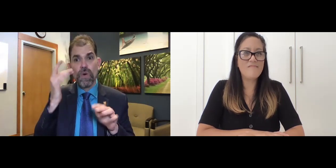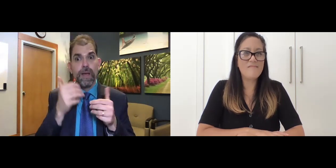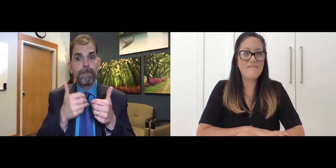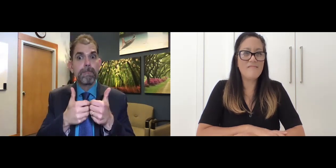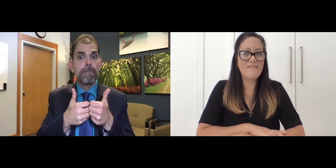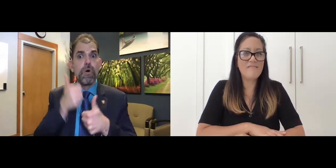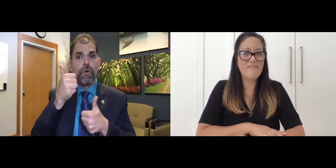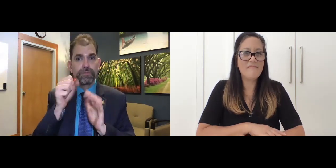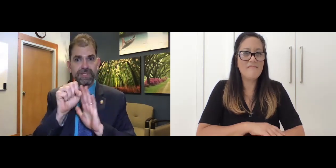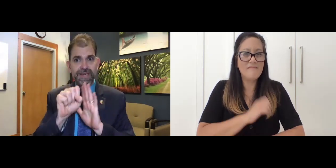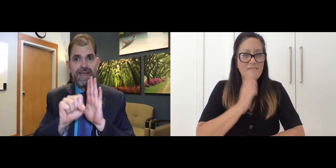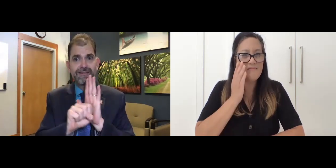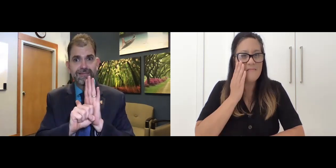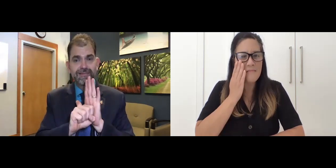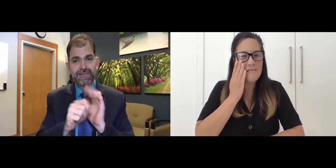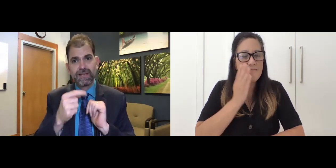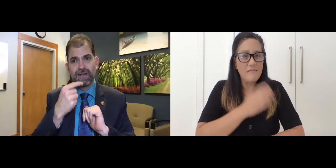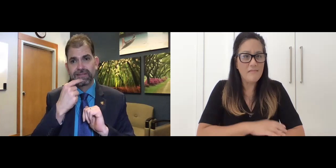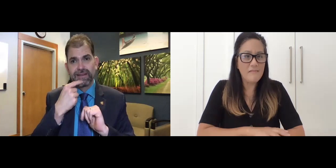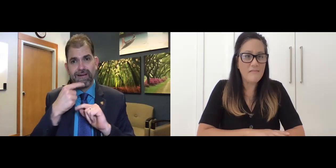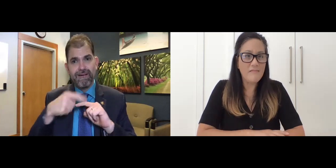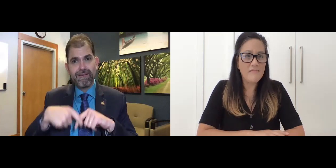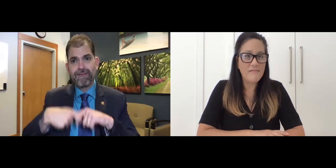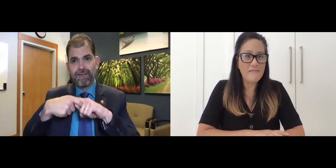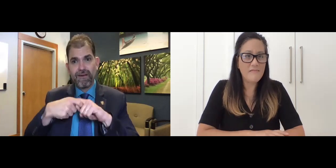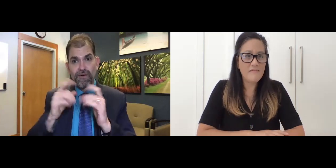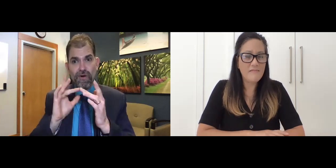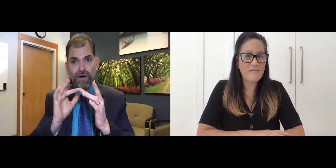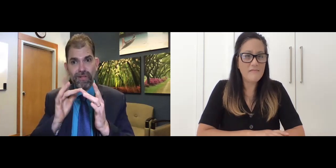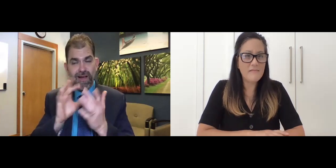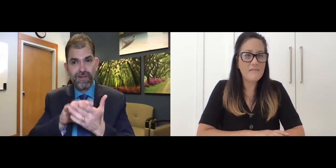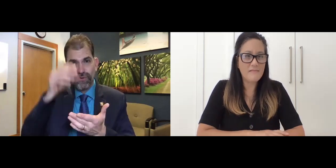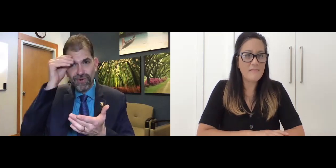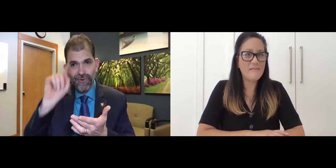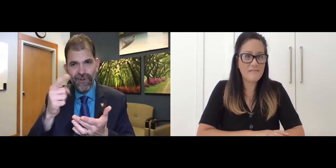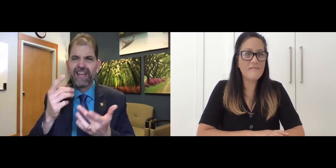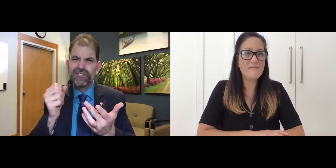impact of this virus could be. So in Washington state, classes are